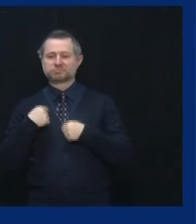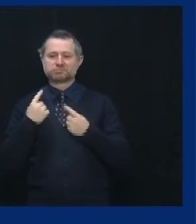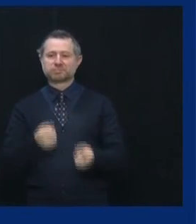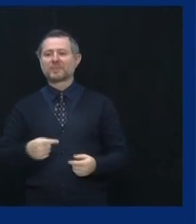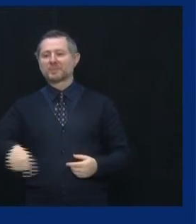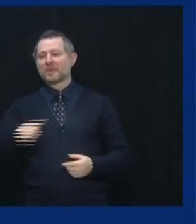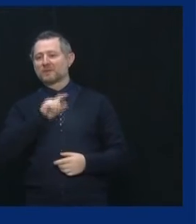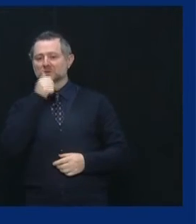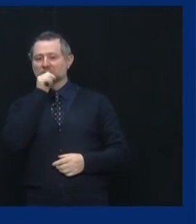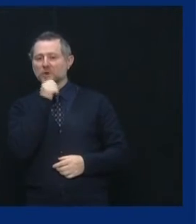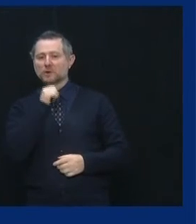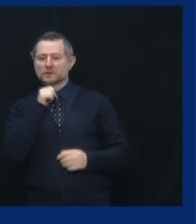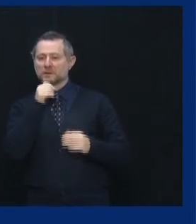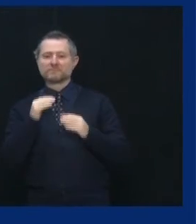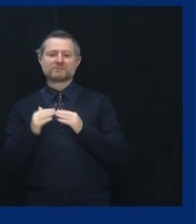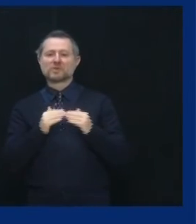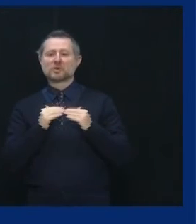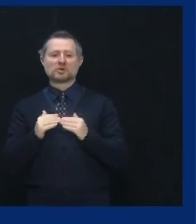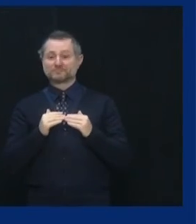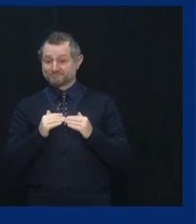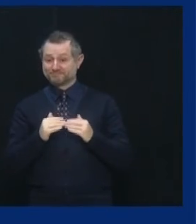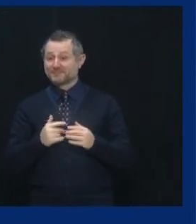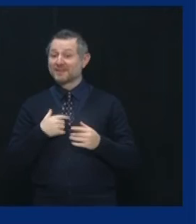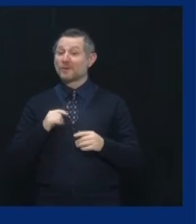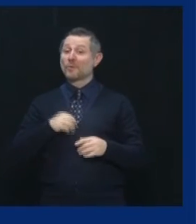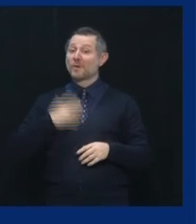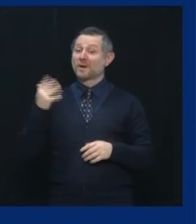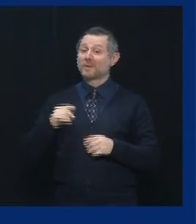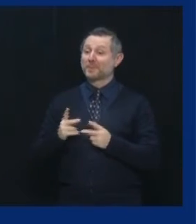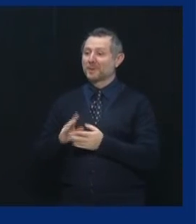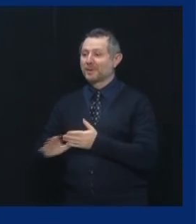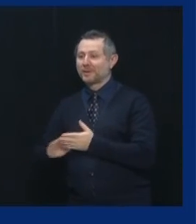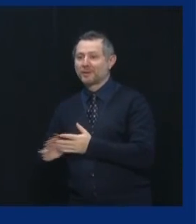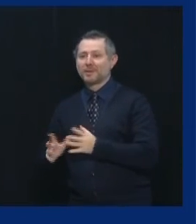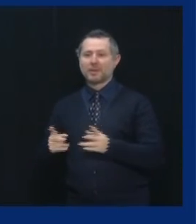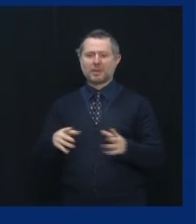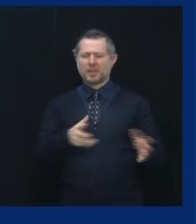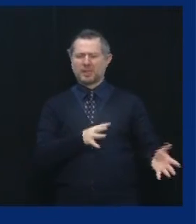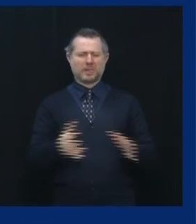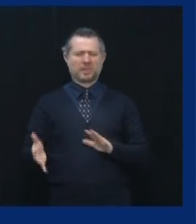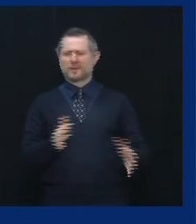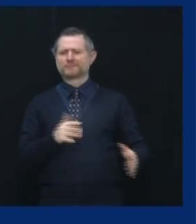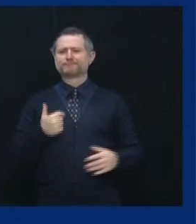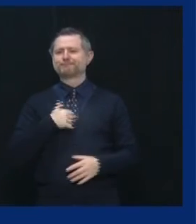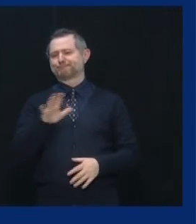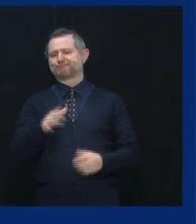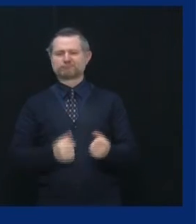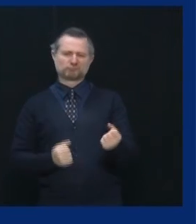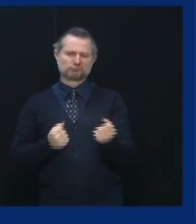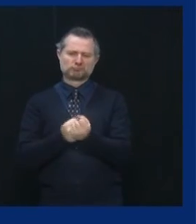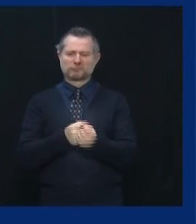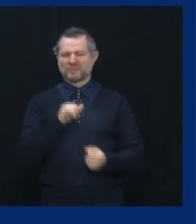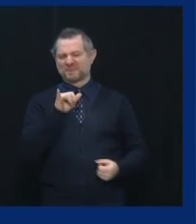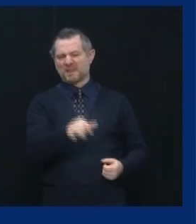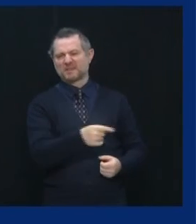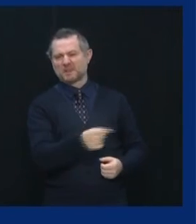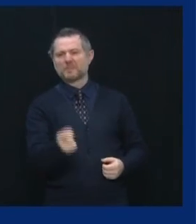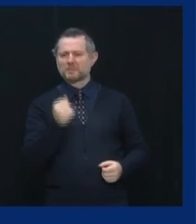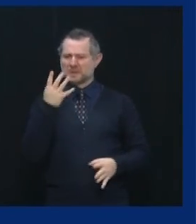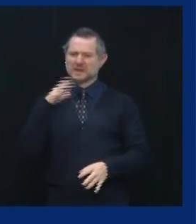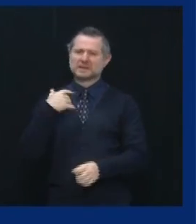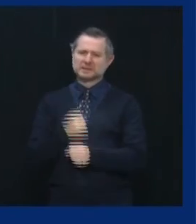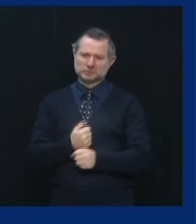IT IS EXAGGERATED THE INJUSTICE